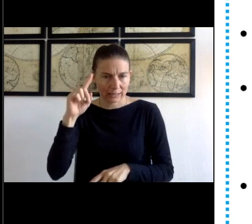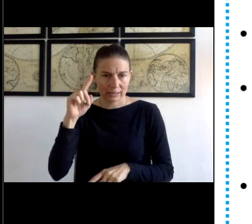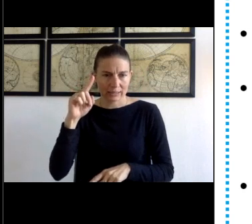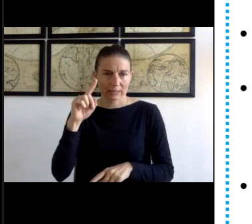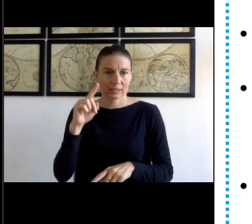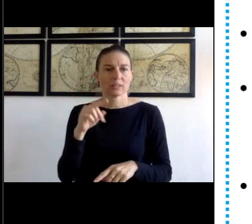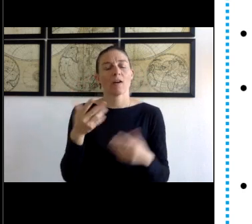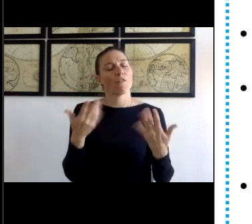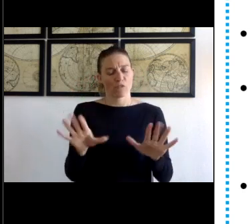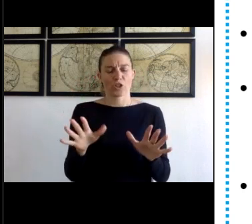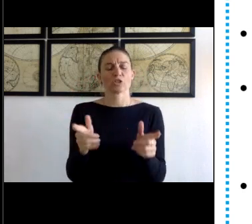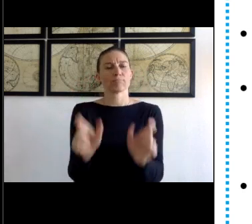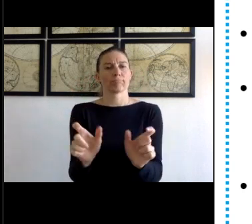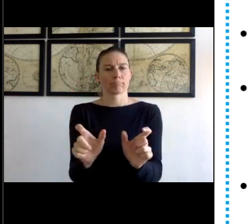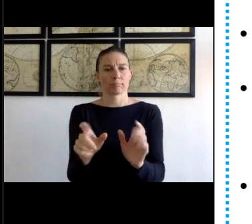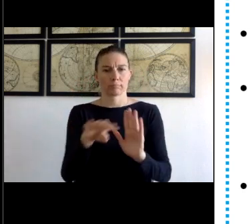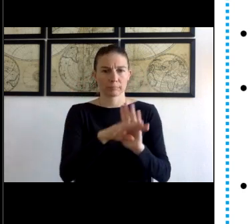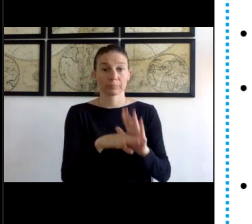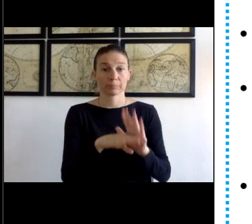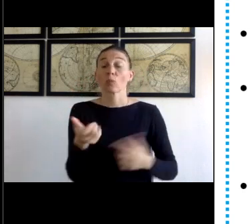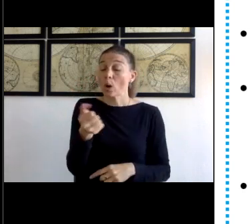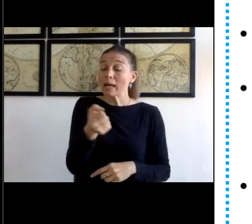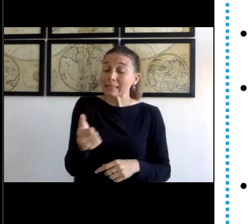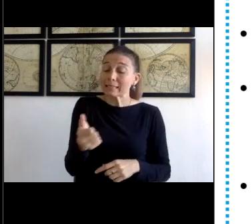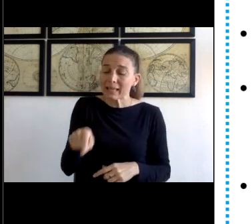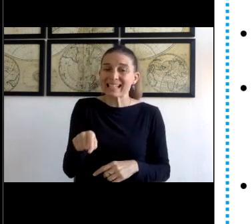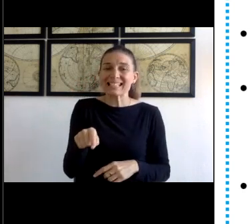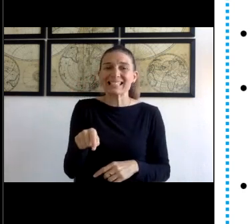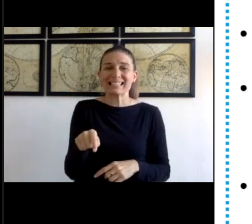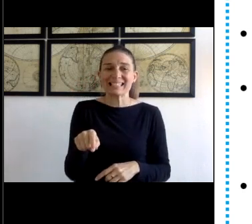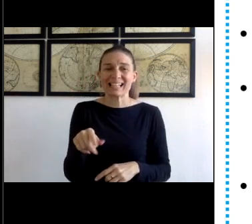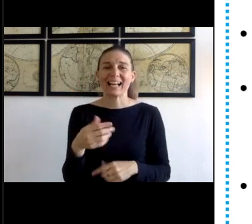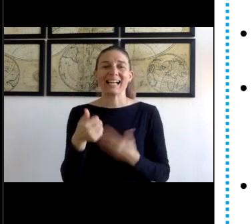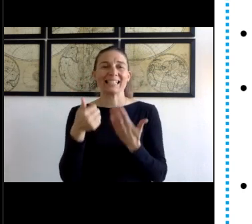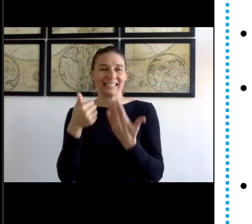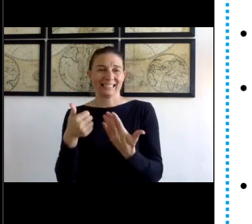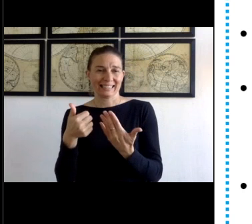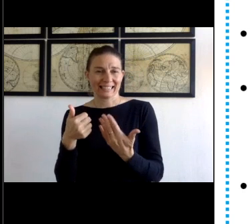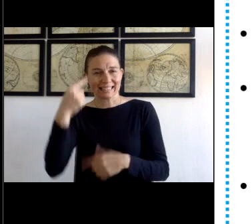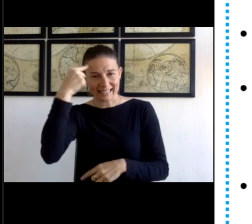or the SMS 6 cents per minute. As an international organisation,